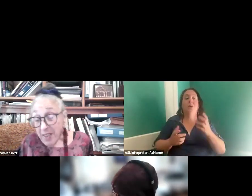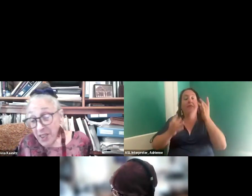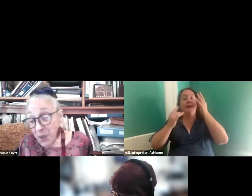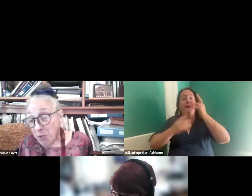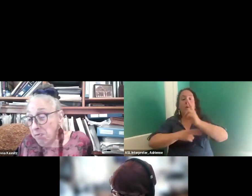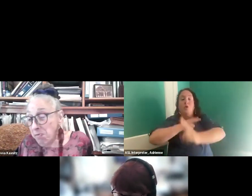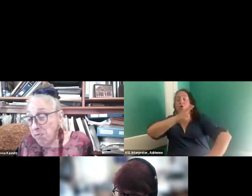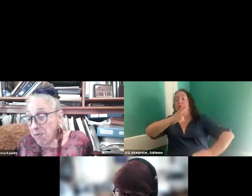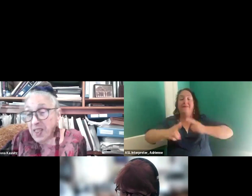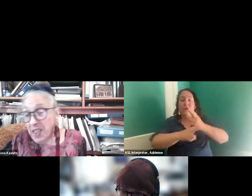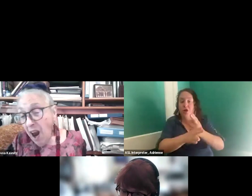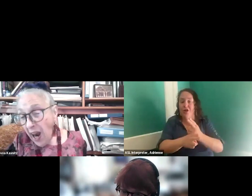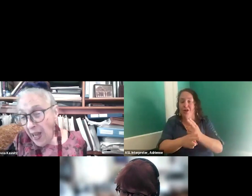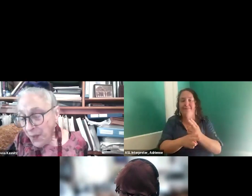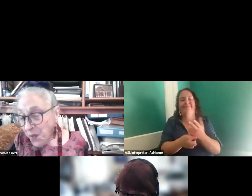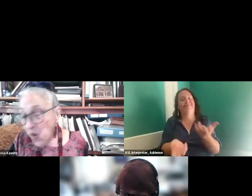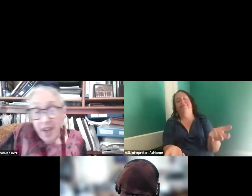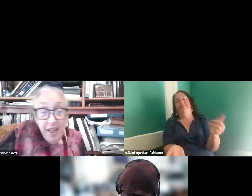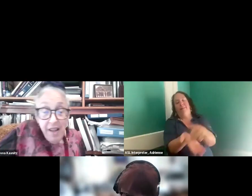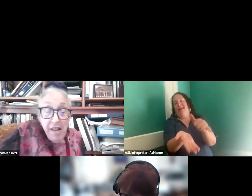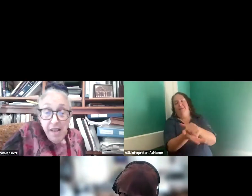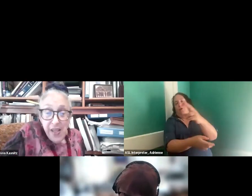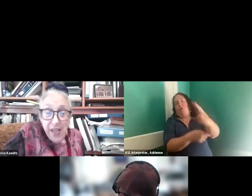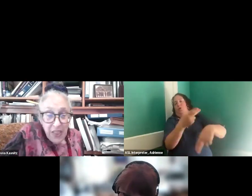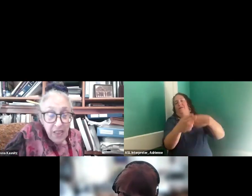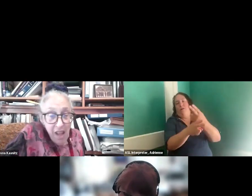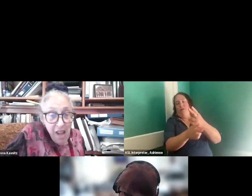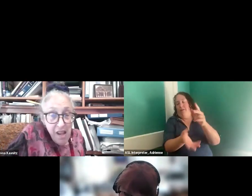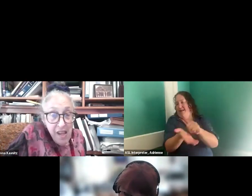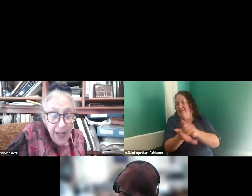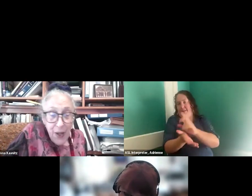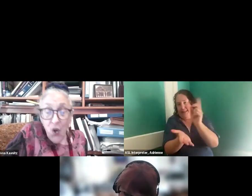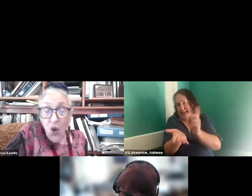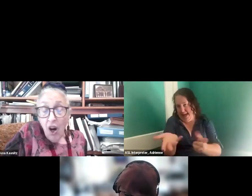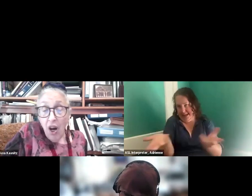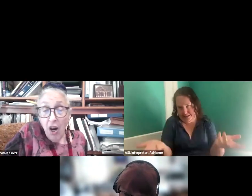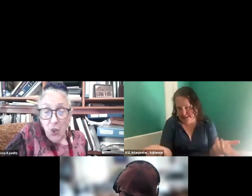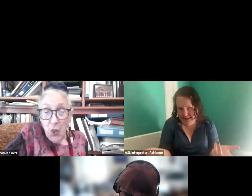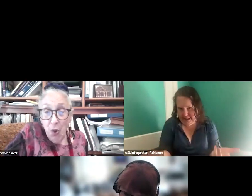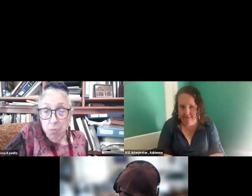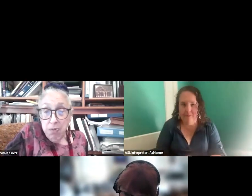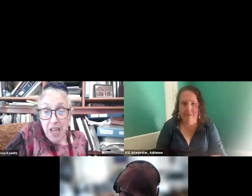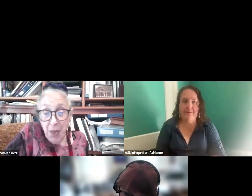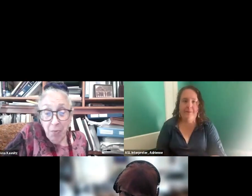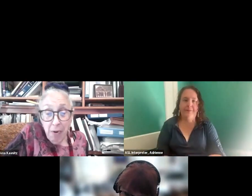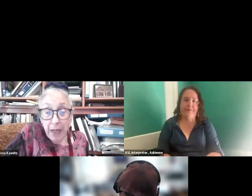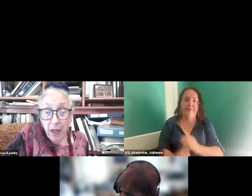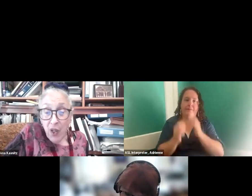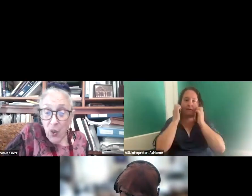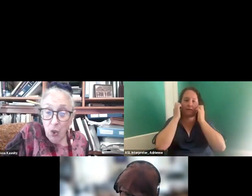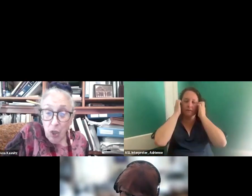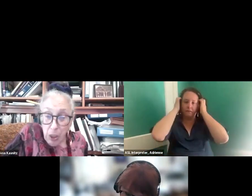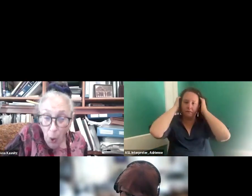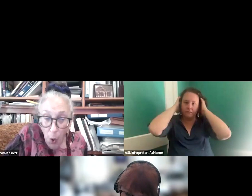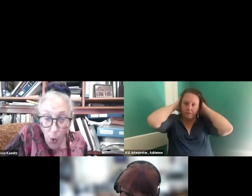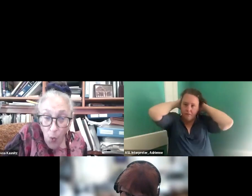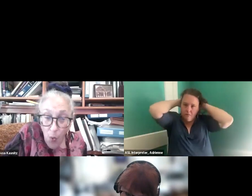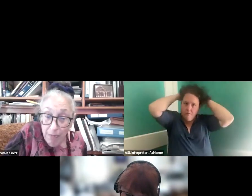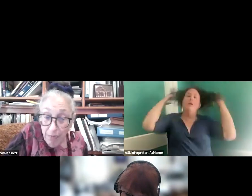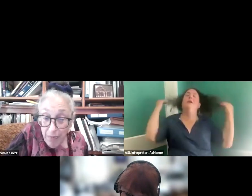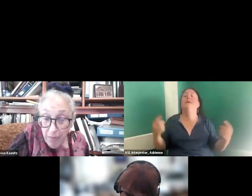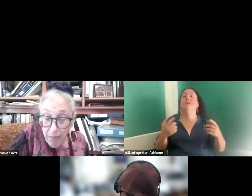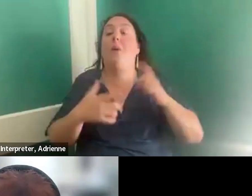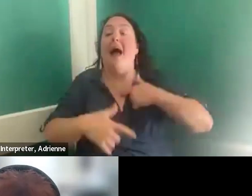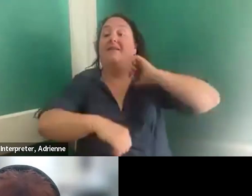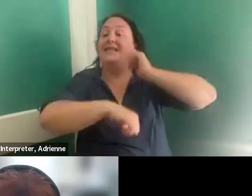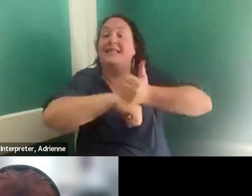So is a unobtainable goal.